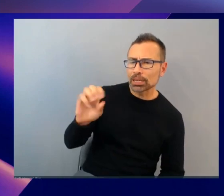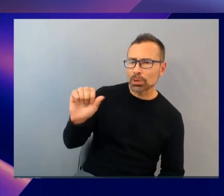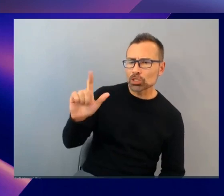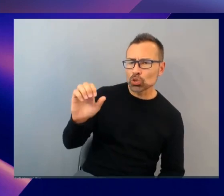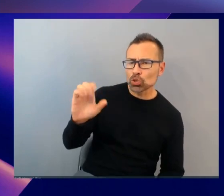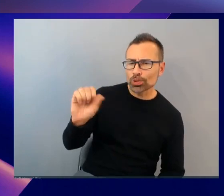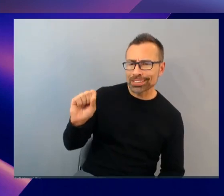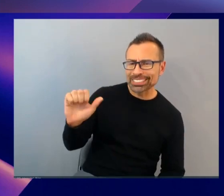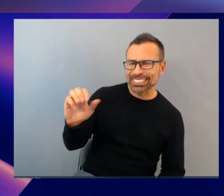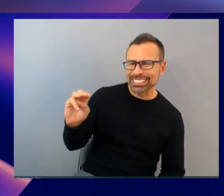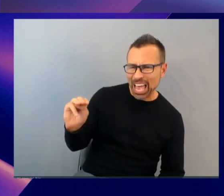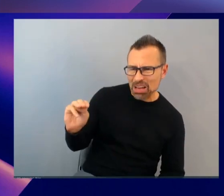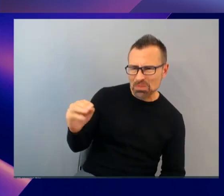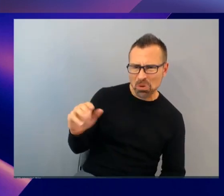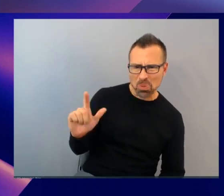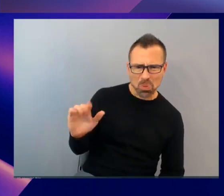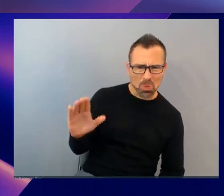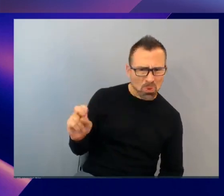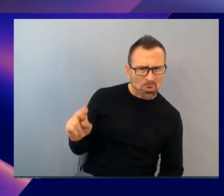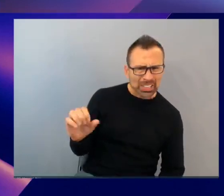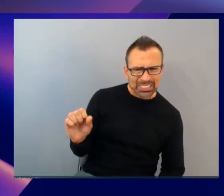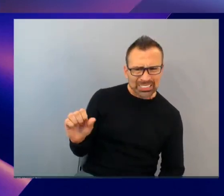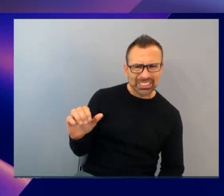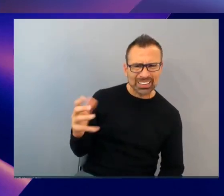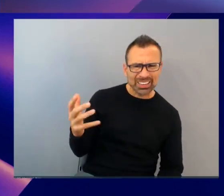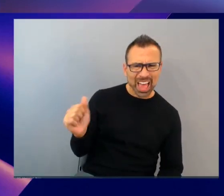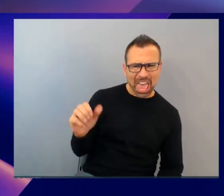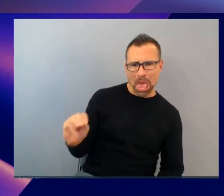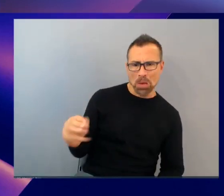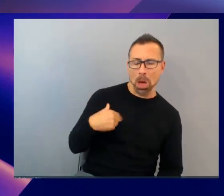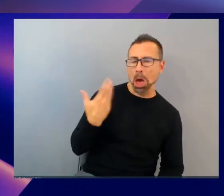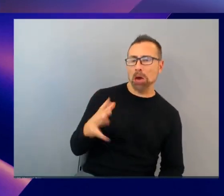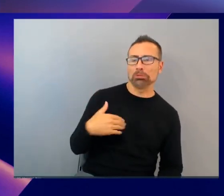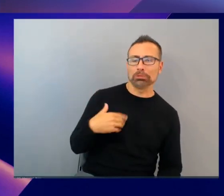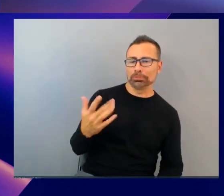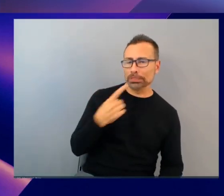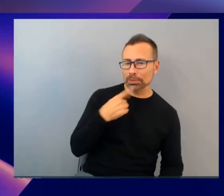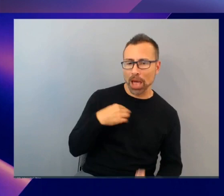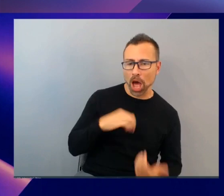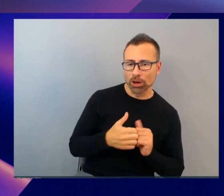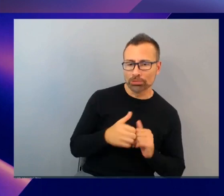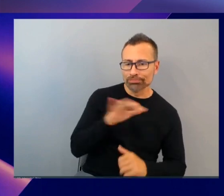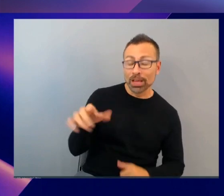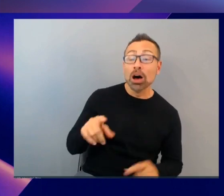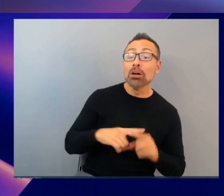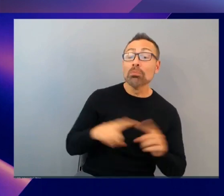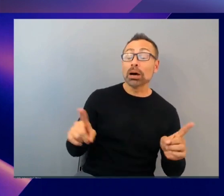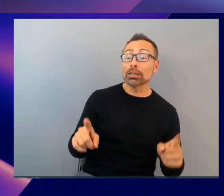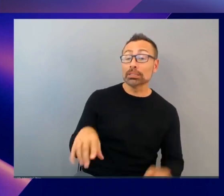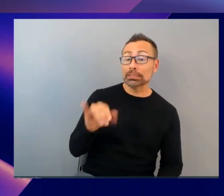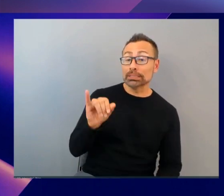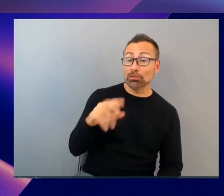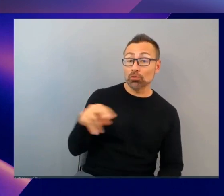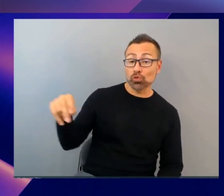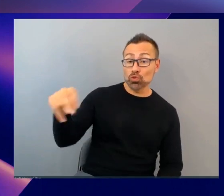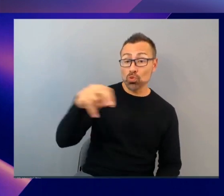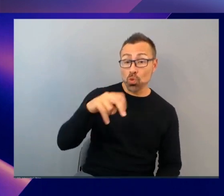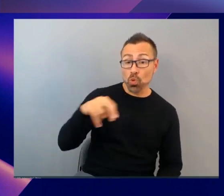Lucassam? Lucas AM? I don't know, let me know how you pronounce that. But they said, if you walk around, there is a giraffe.